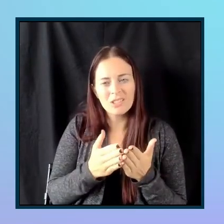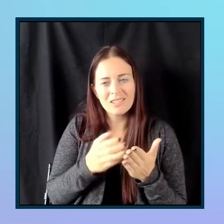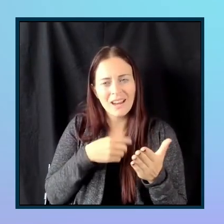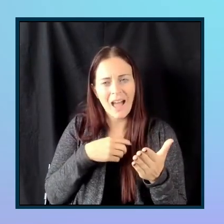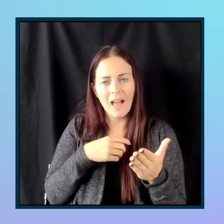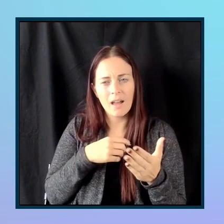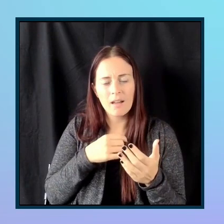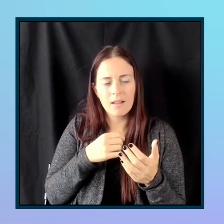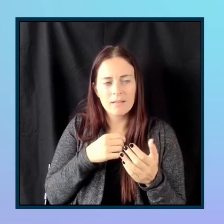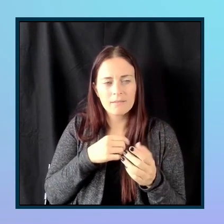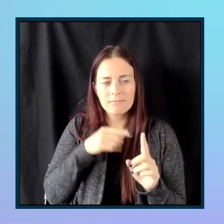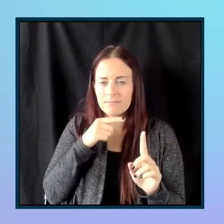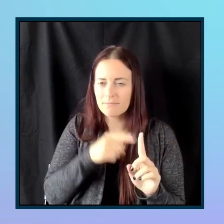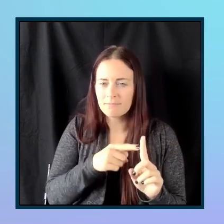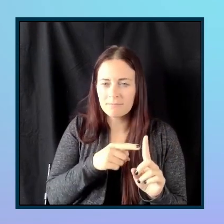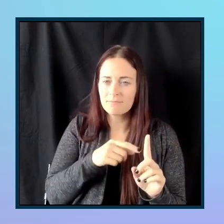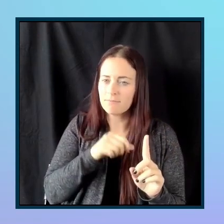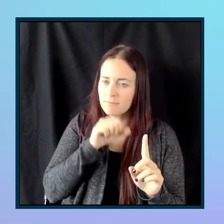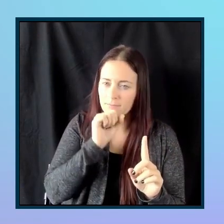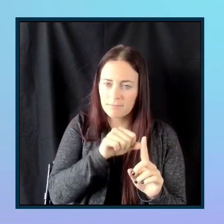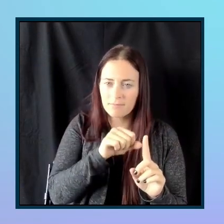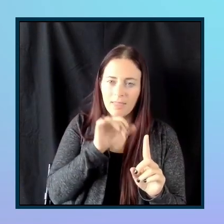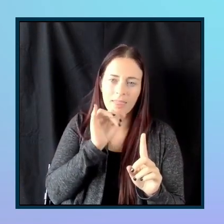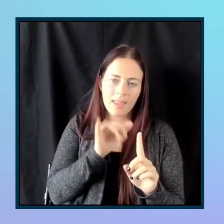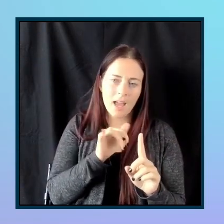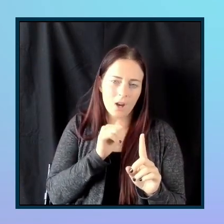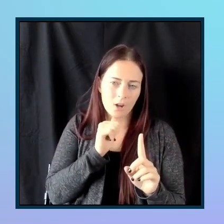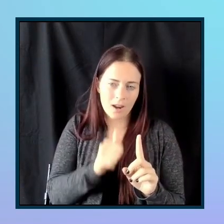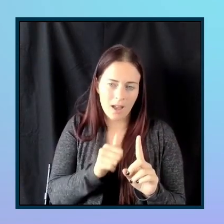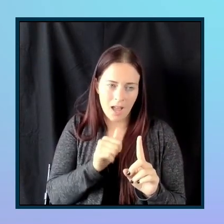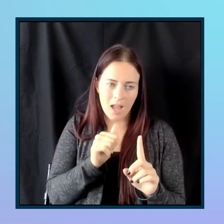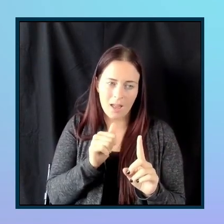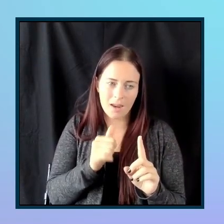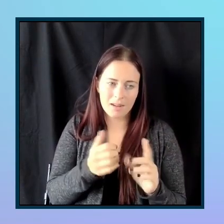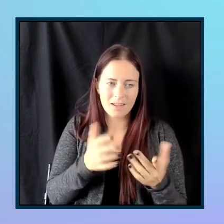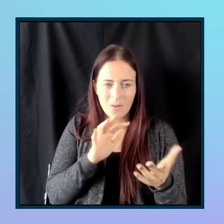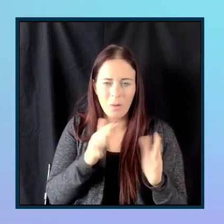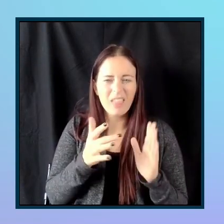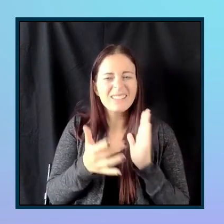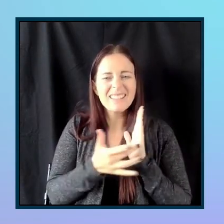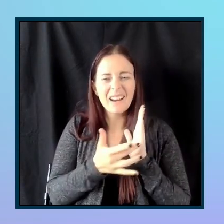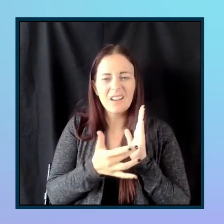on that particular subject that aren't maybe technical textbooks,